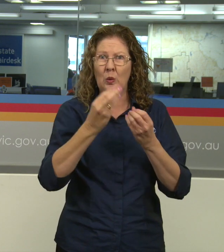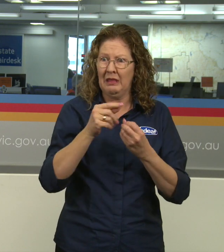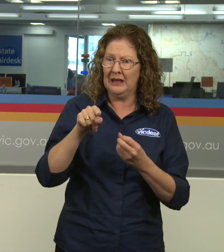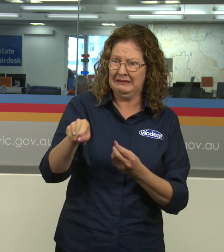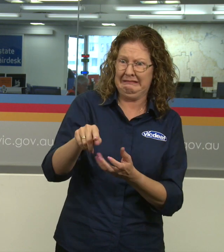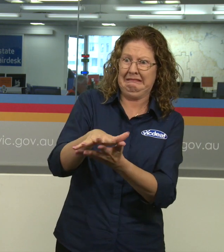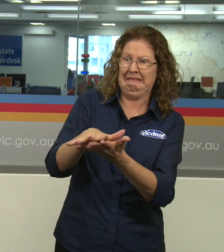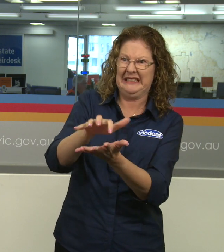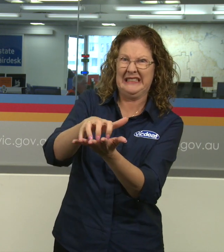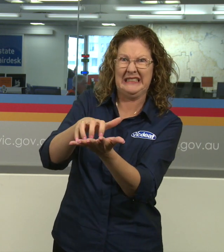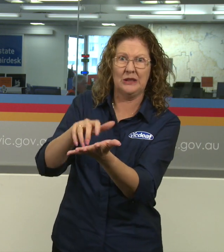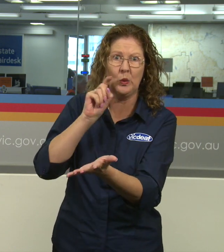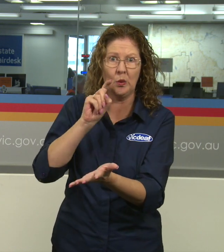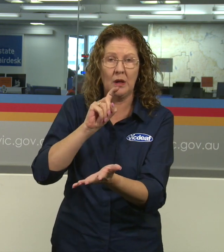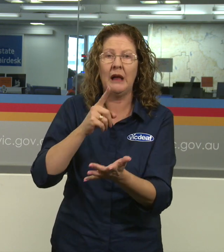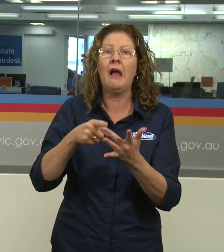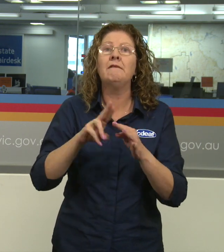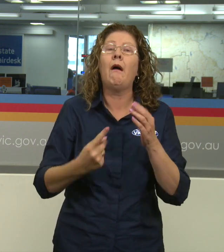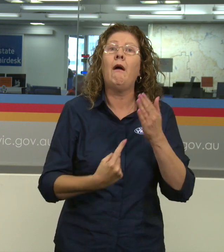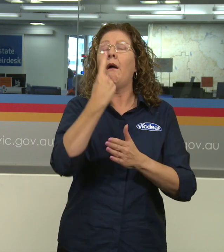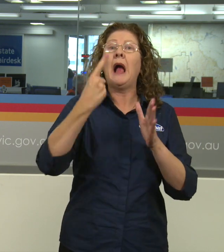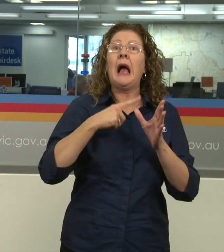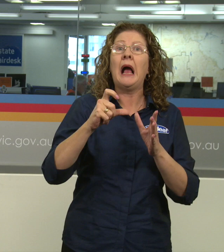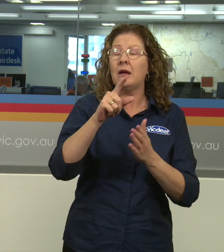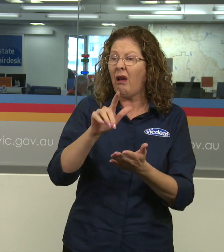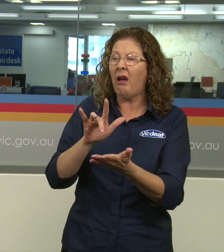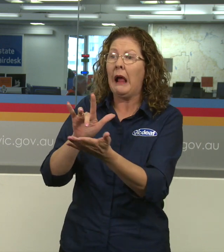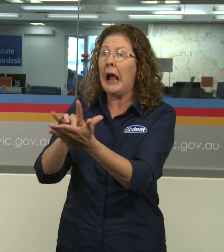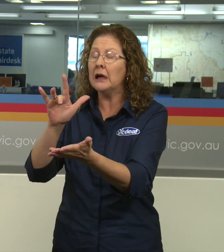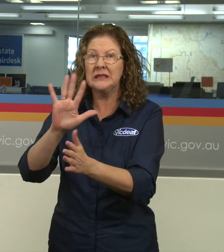If by accident you are exposed to effected water wash it off immediately.